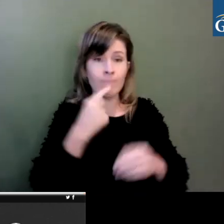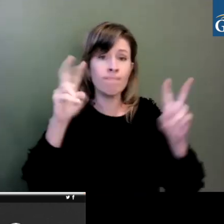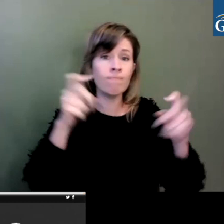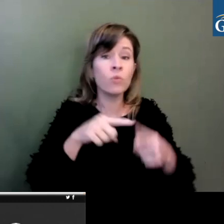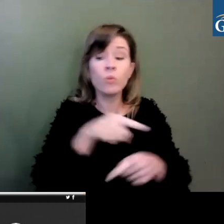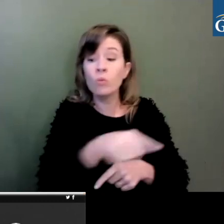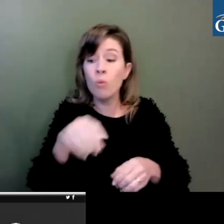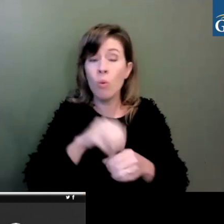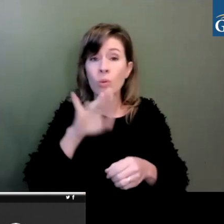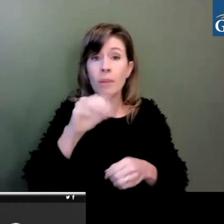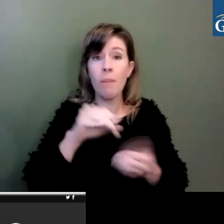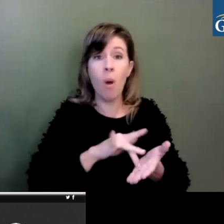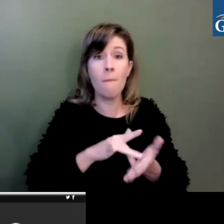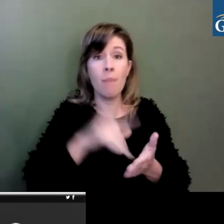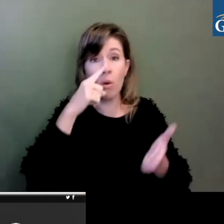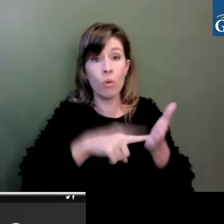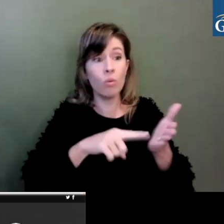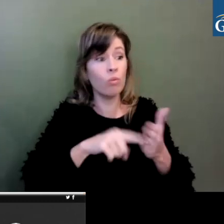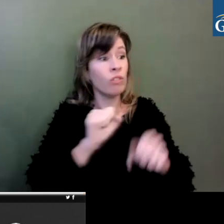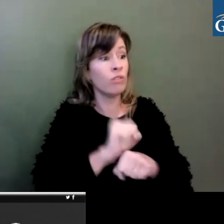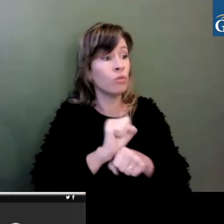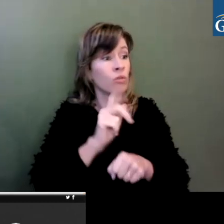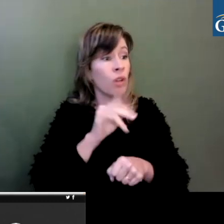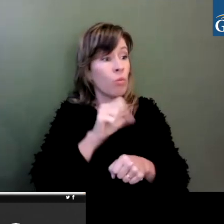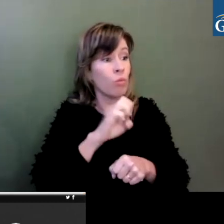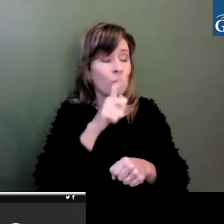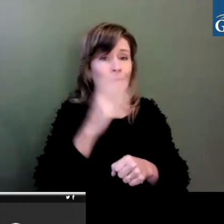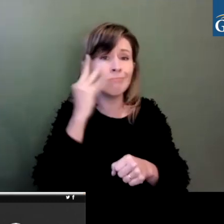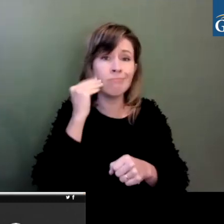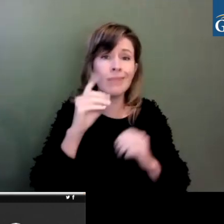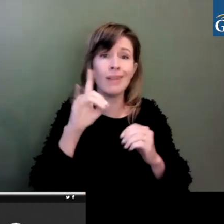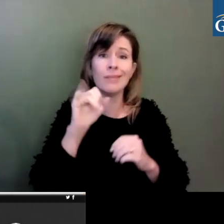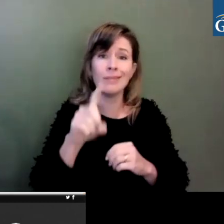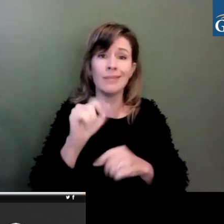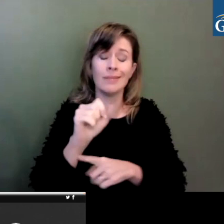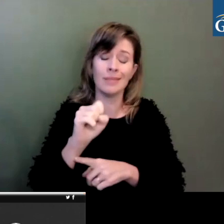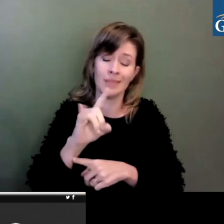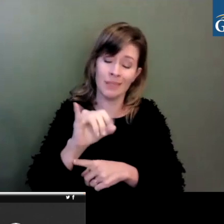biomedical research enterprise who have endured disadvantages